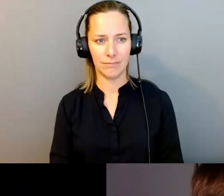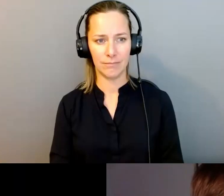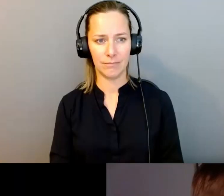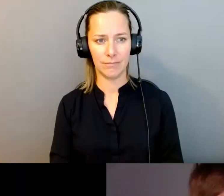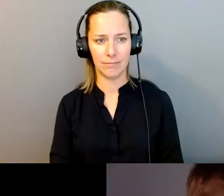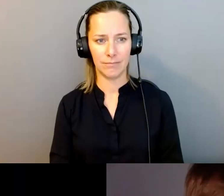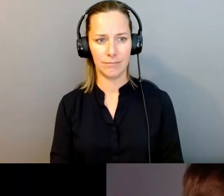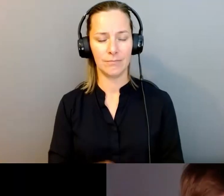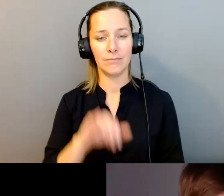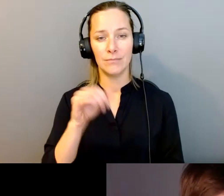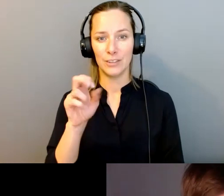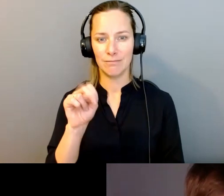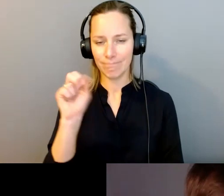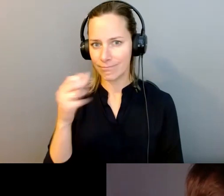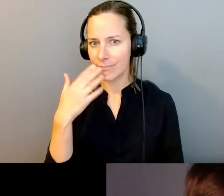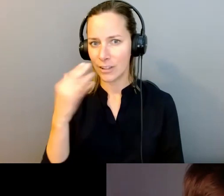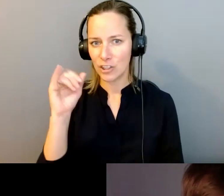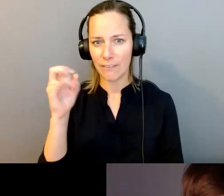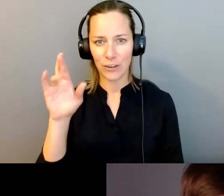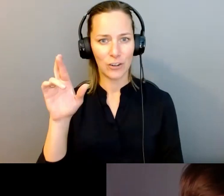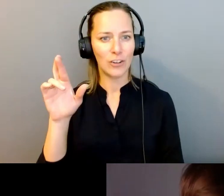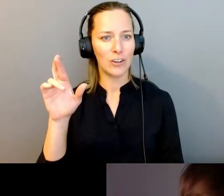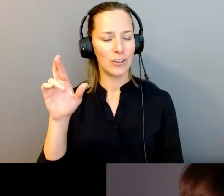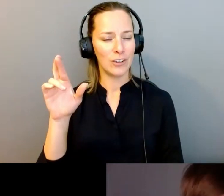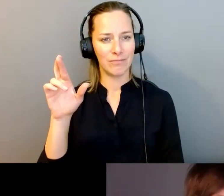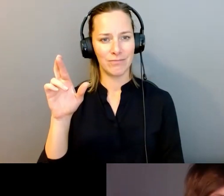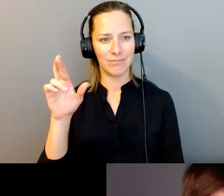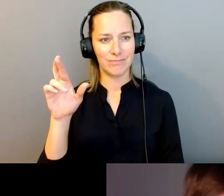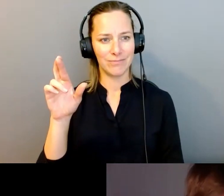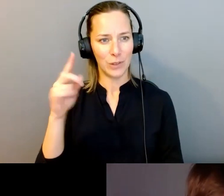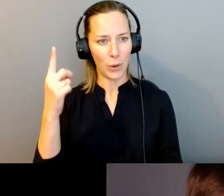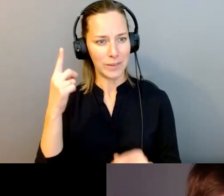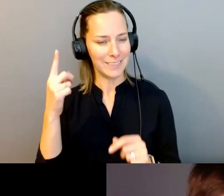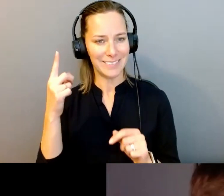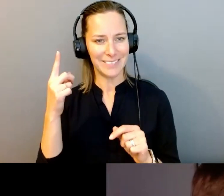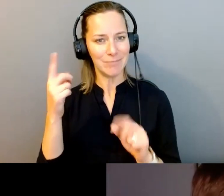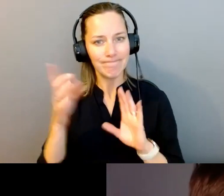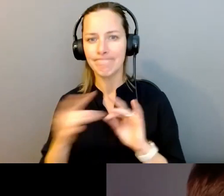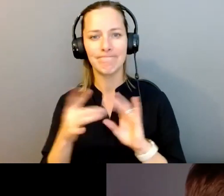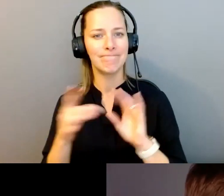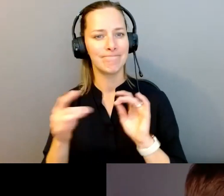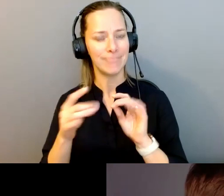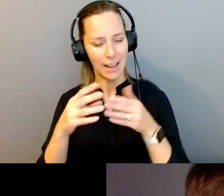Wonderful. Thank you so much, Jennifer. You're always keen and able to lead the conversation. I'm